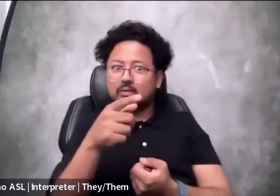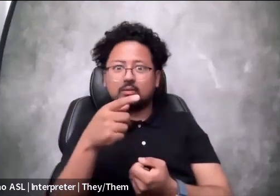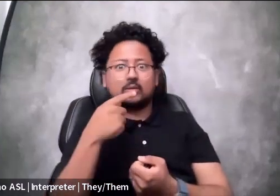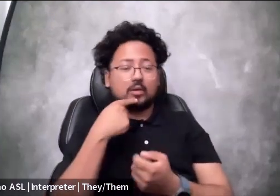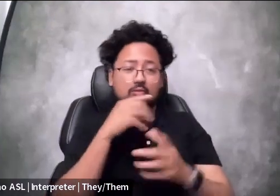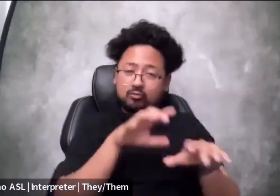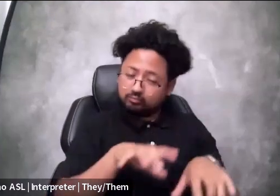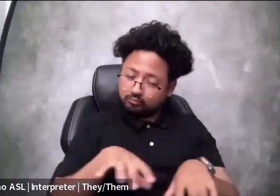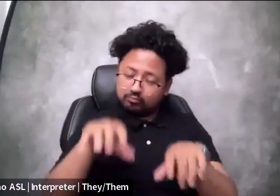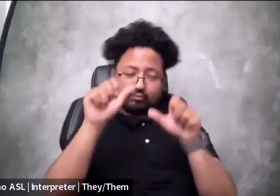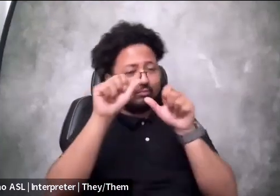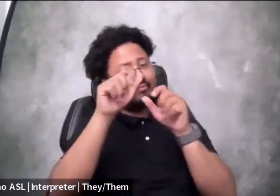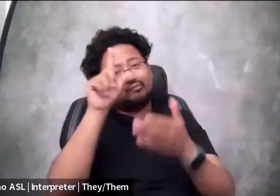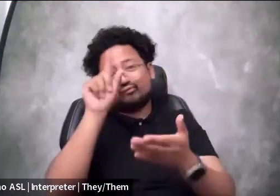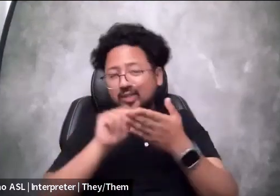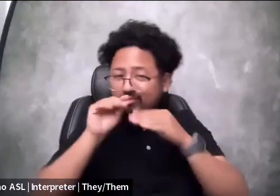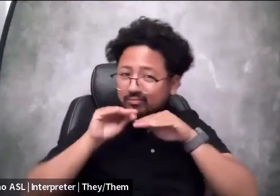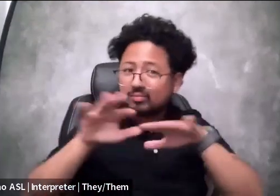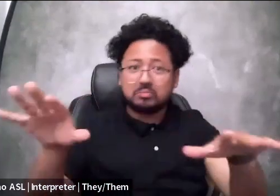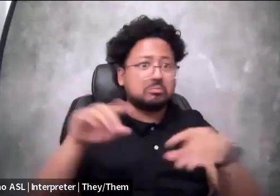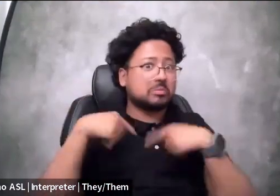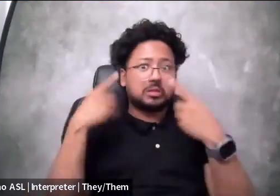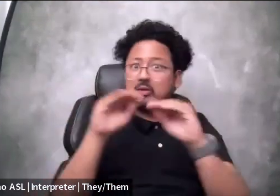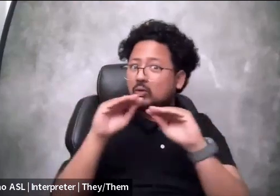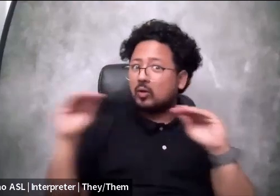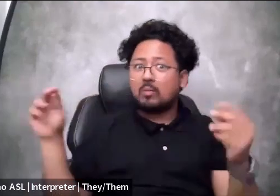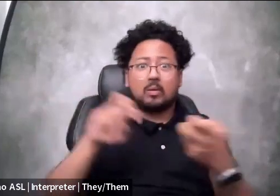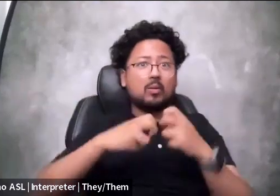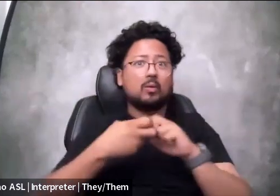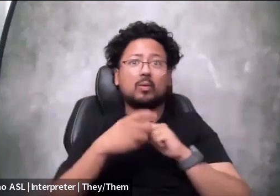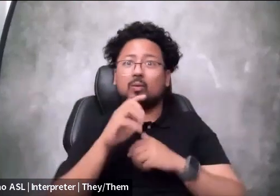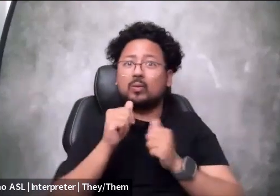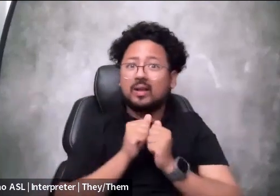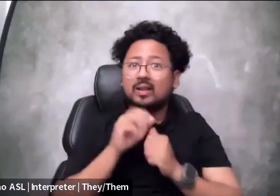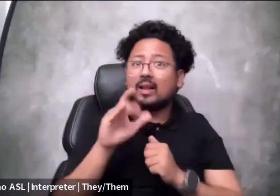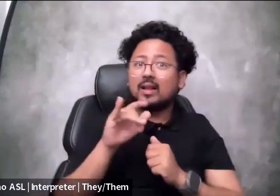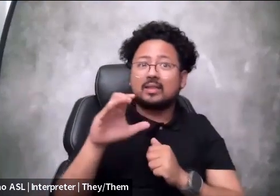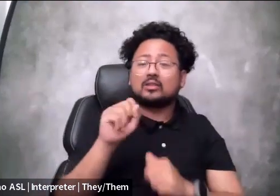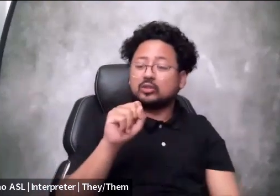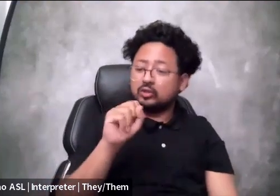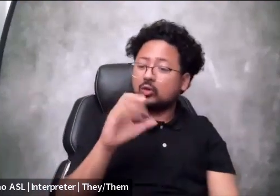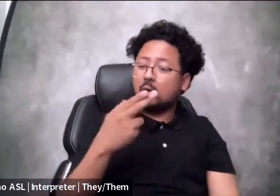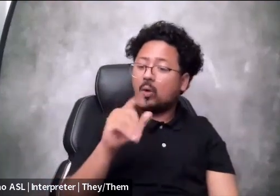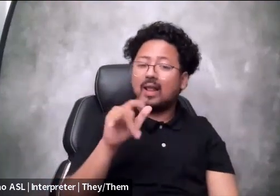And I have not had a problem with Scholastic. I will say for anyone who has heard of Scholastic, there are two Scholastics.